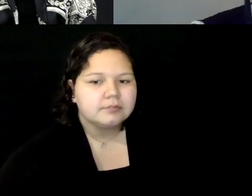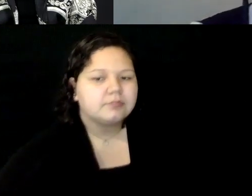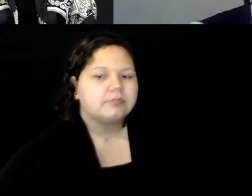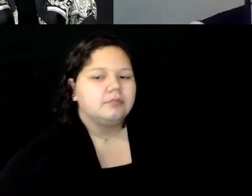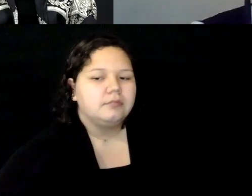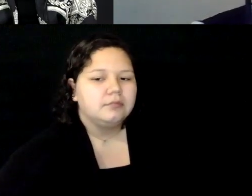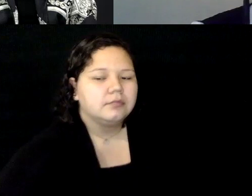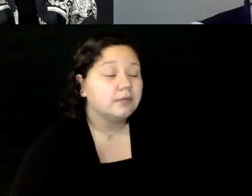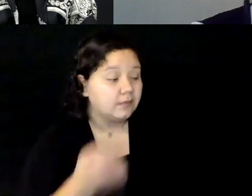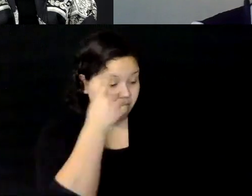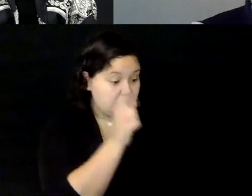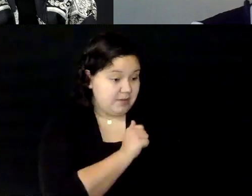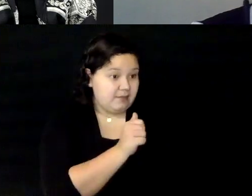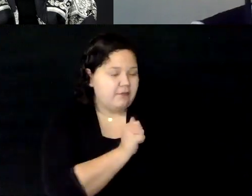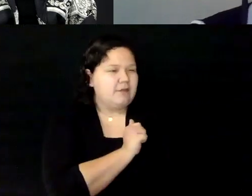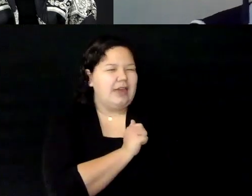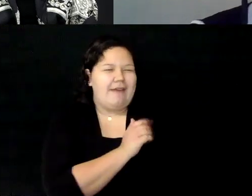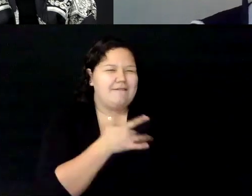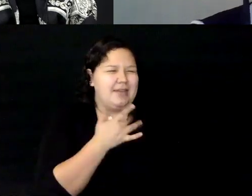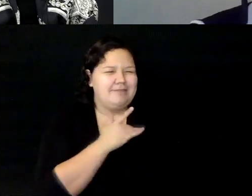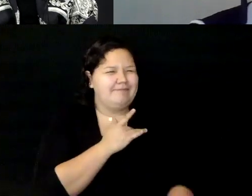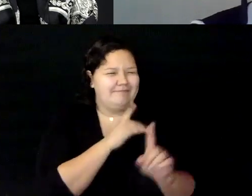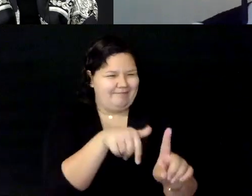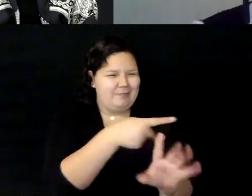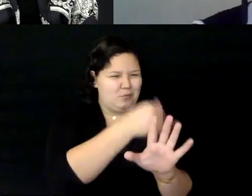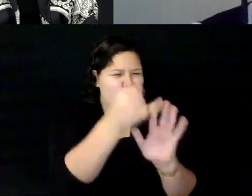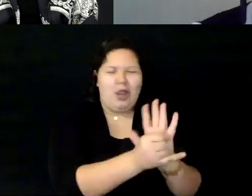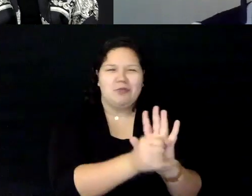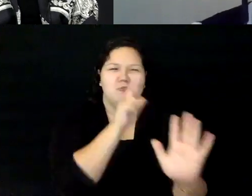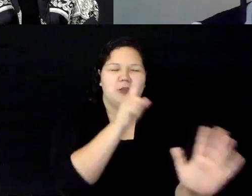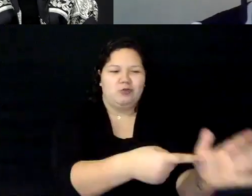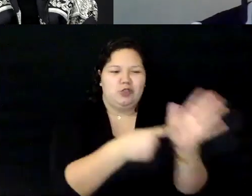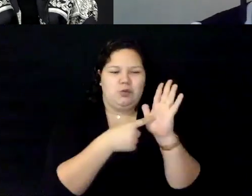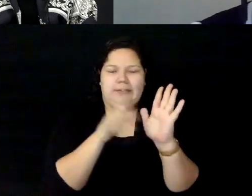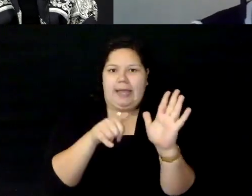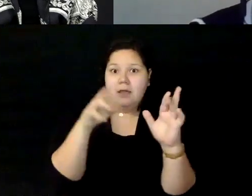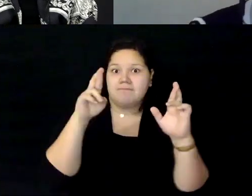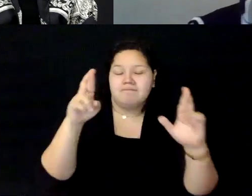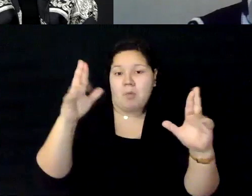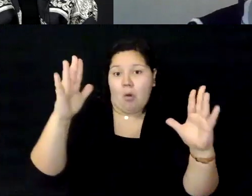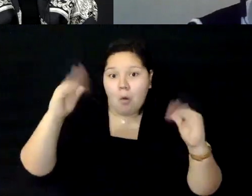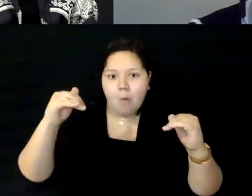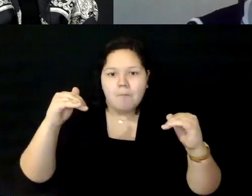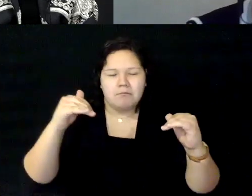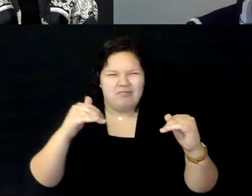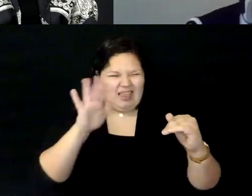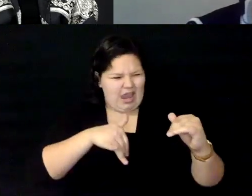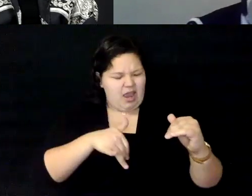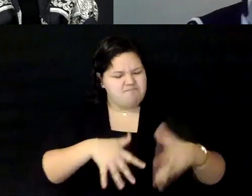is that sense of hopefulness, and that sense of agency, and empowerment of the individual